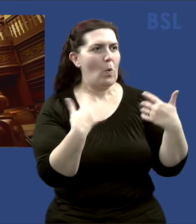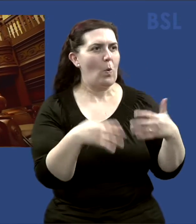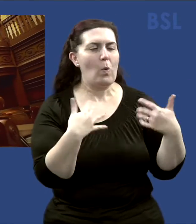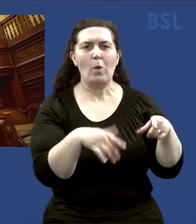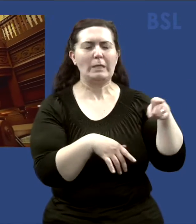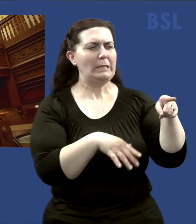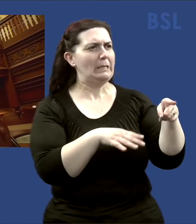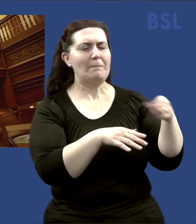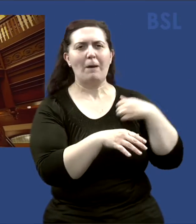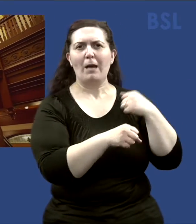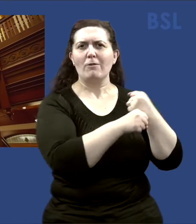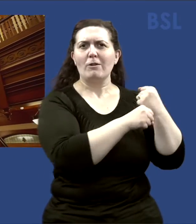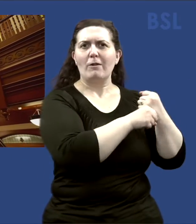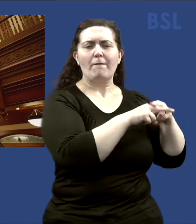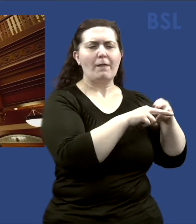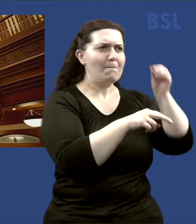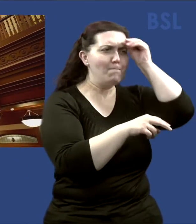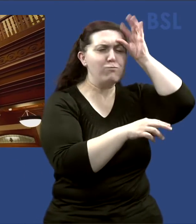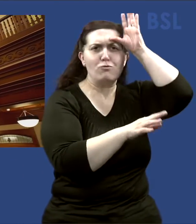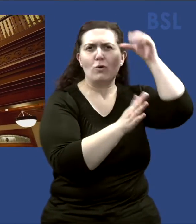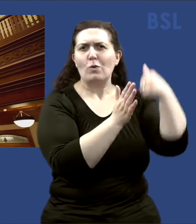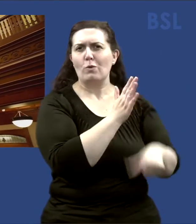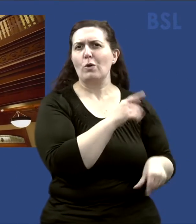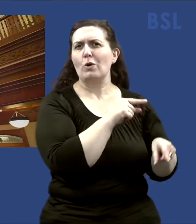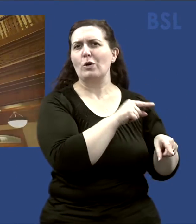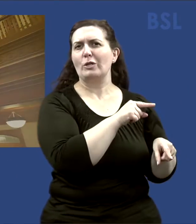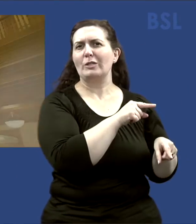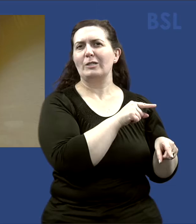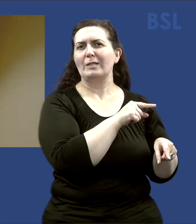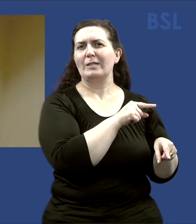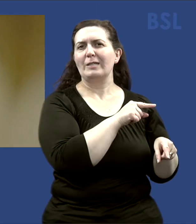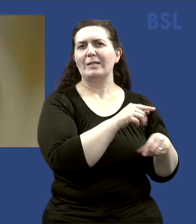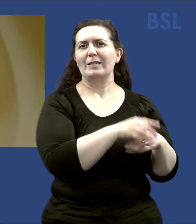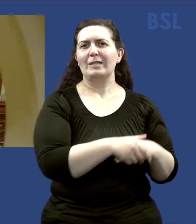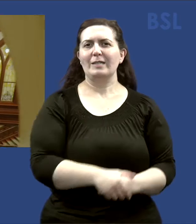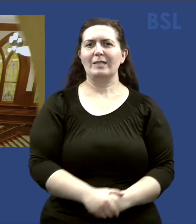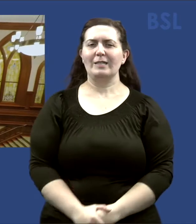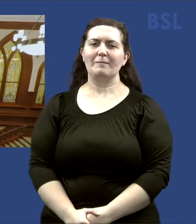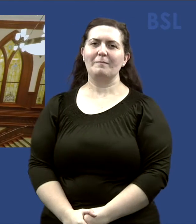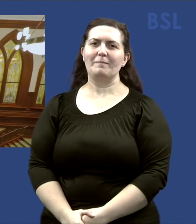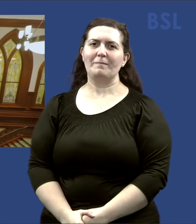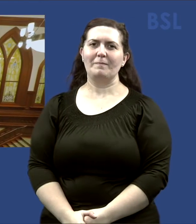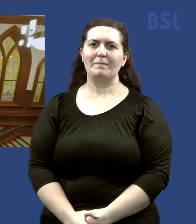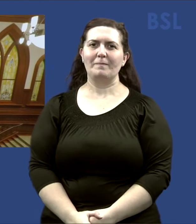His was all built out of wood, mines steel. He was a much better tradesman than I think I am."